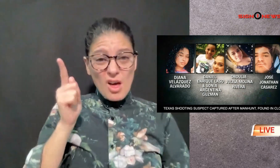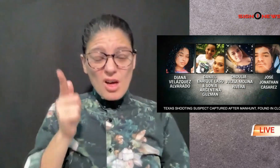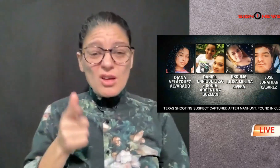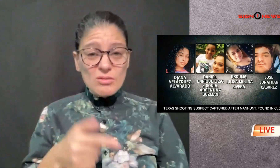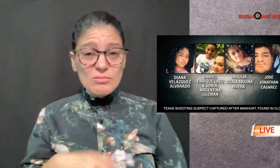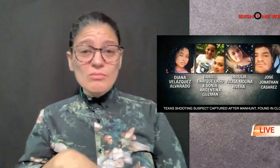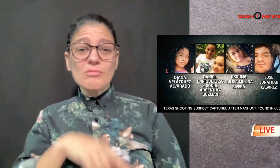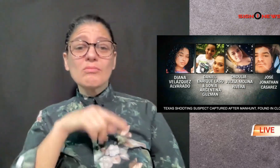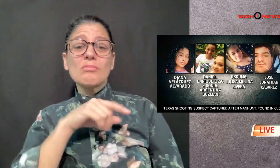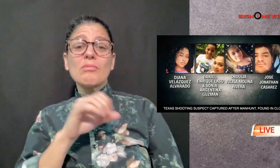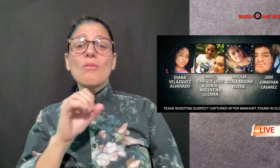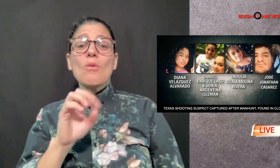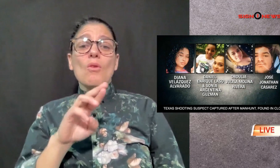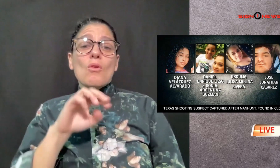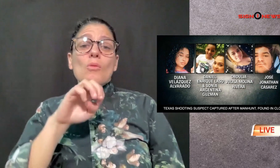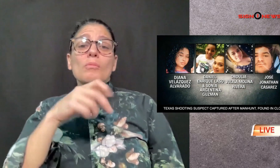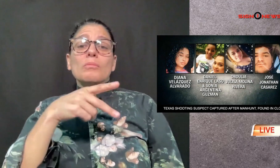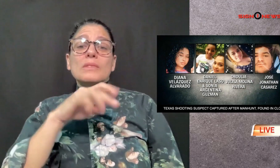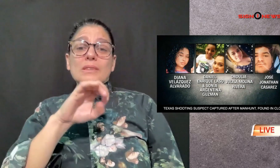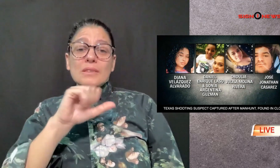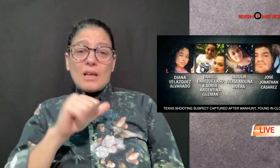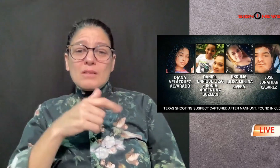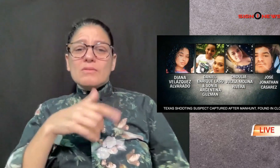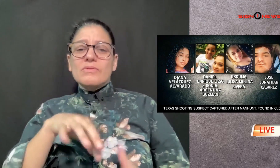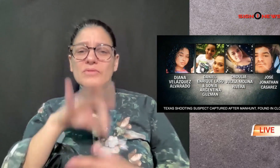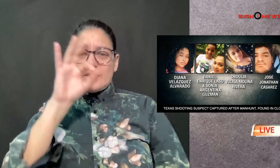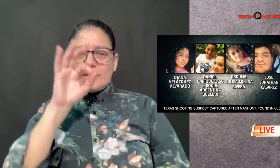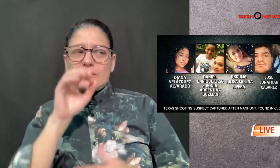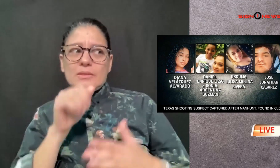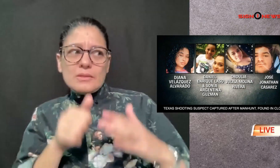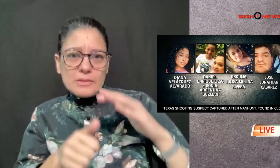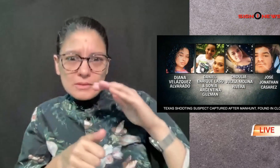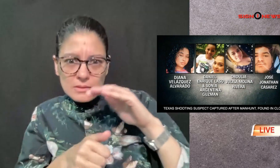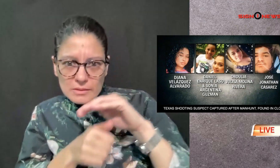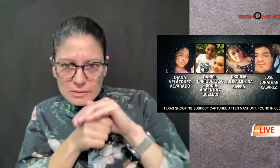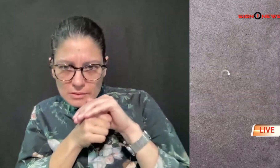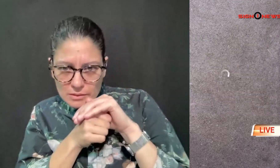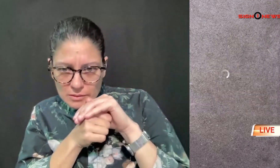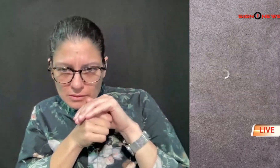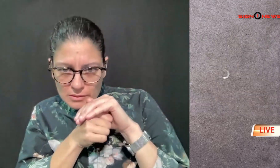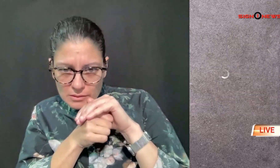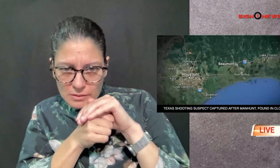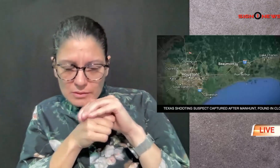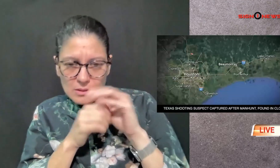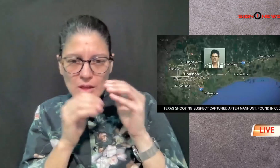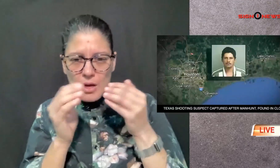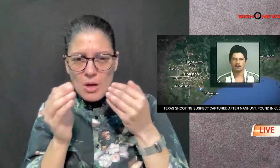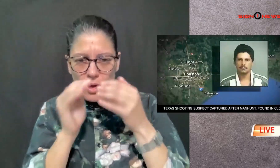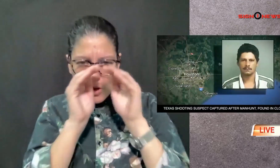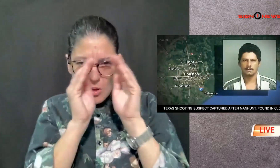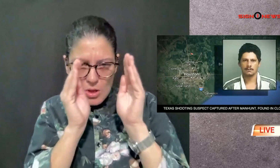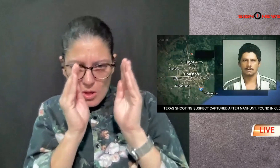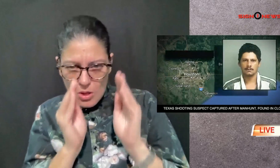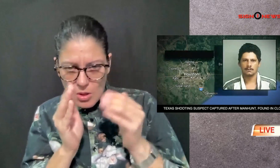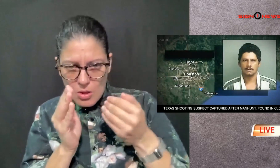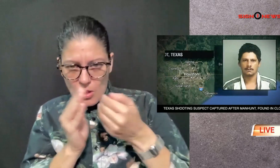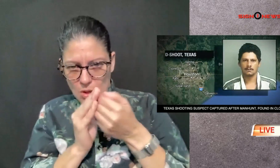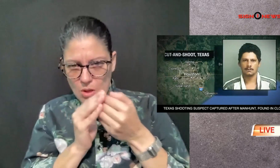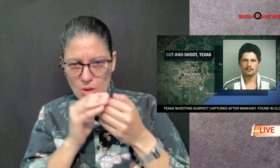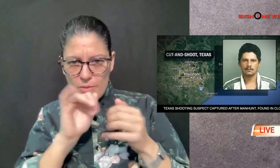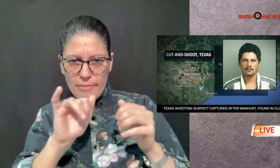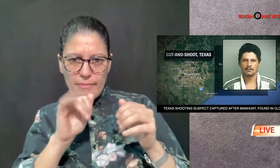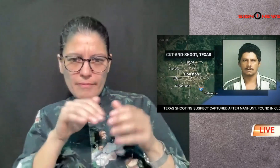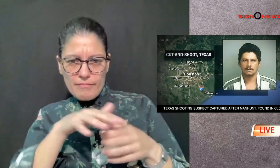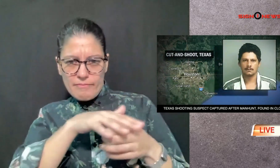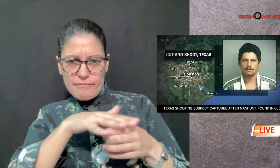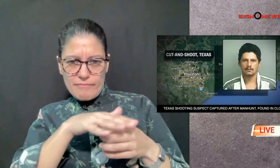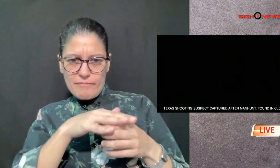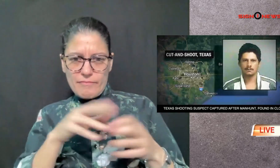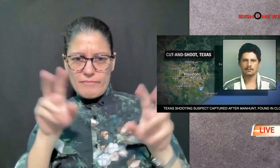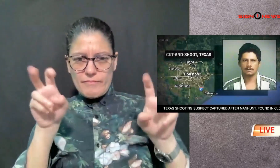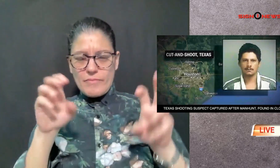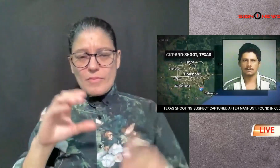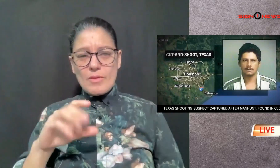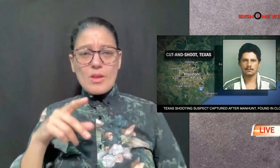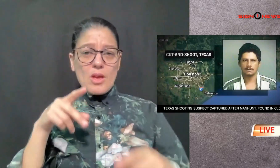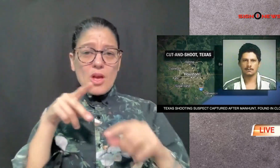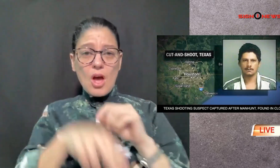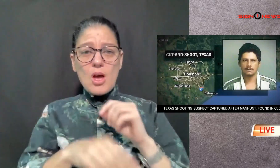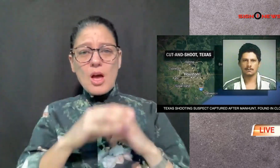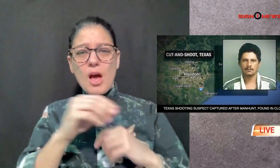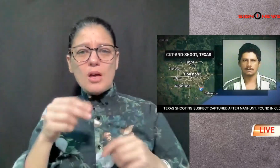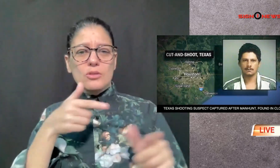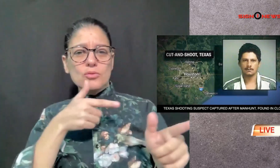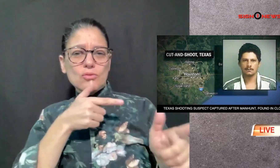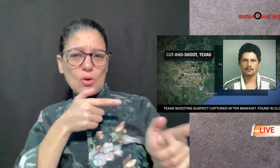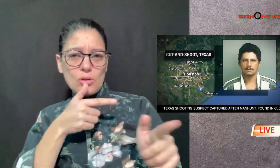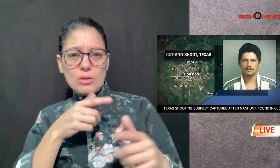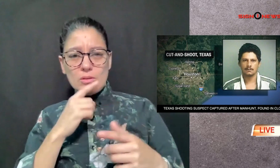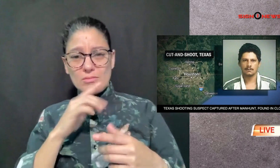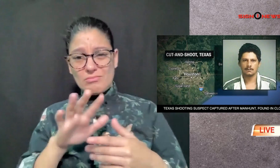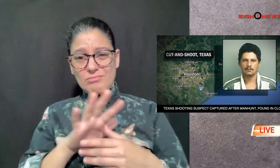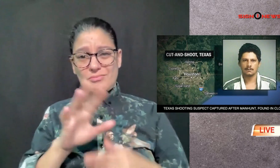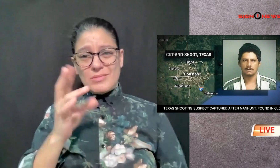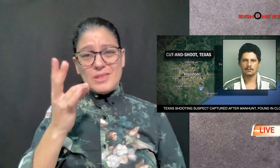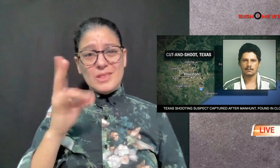Oropesa was found hiding in a closet in a home in the town of Cut and Shoot Texas about